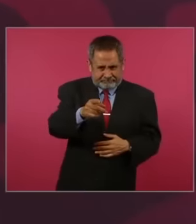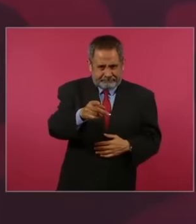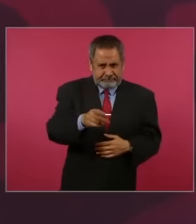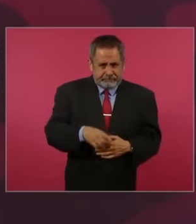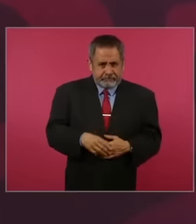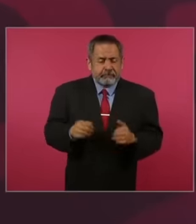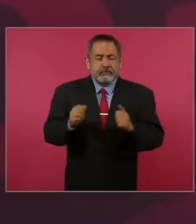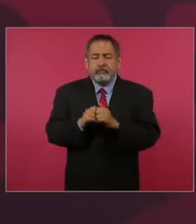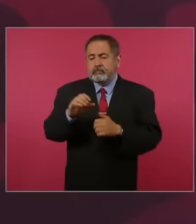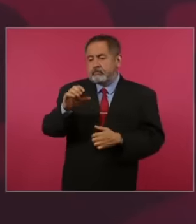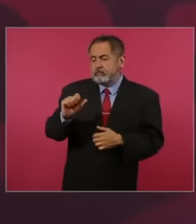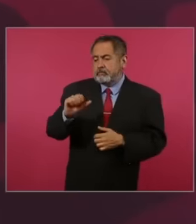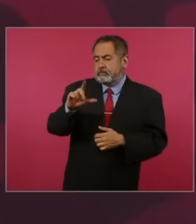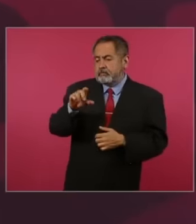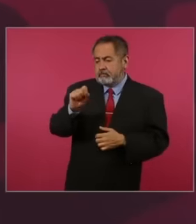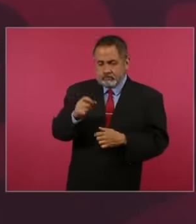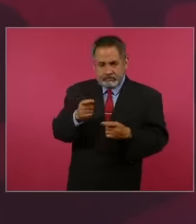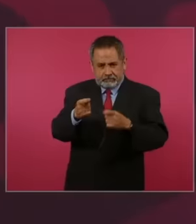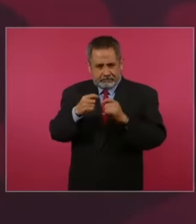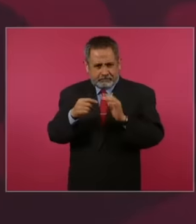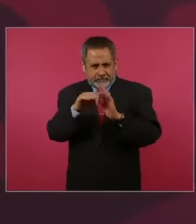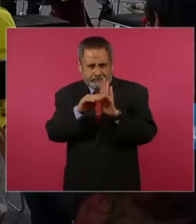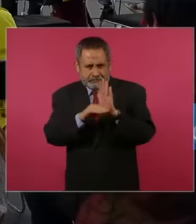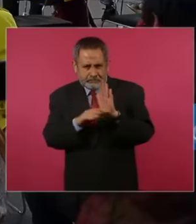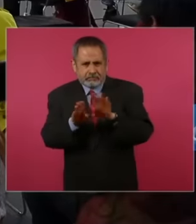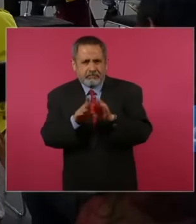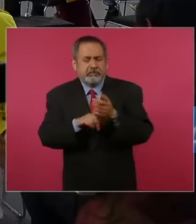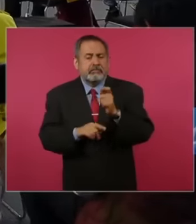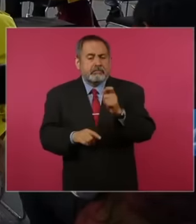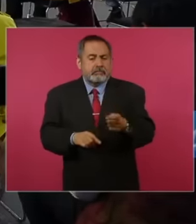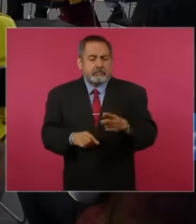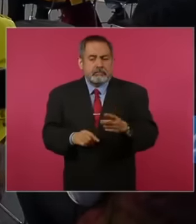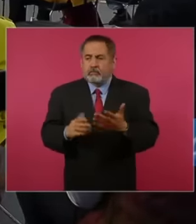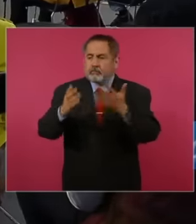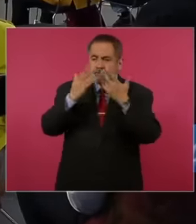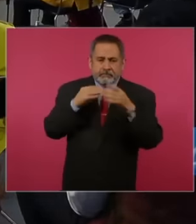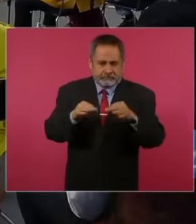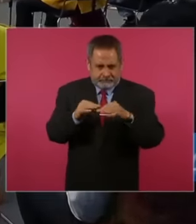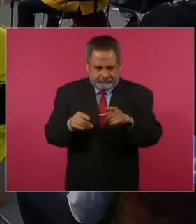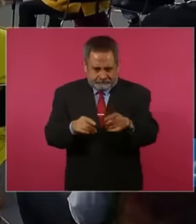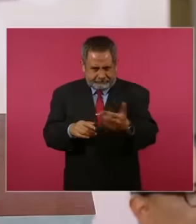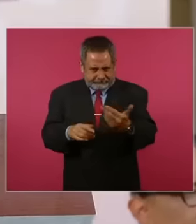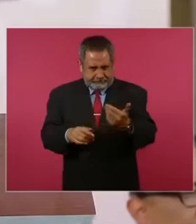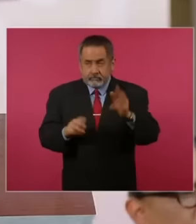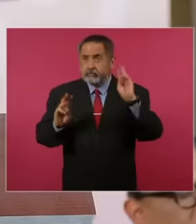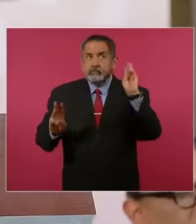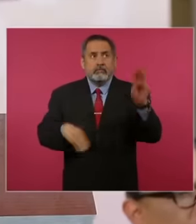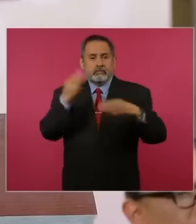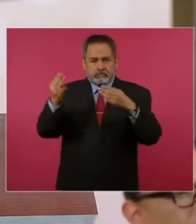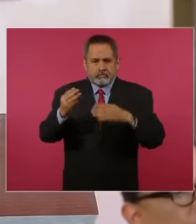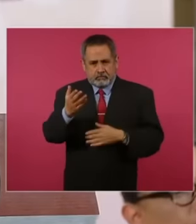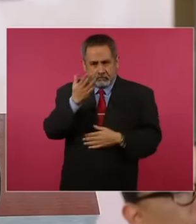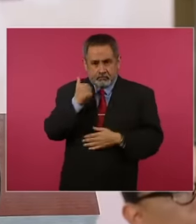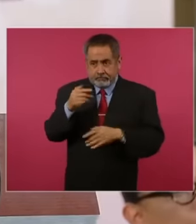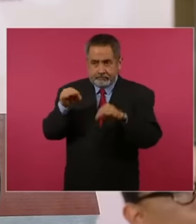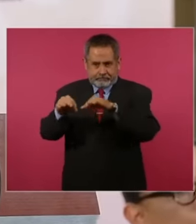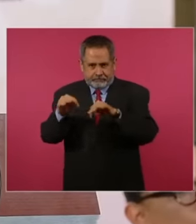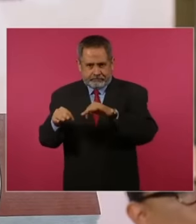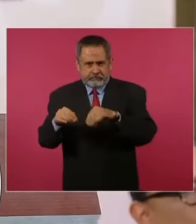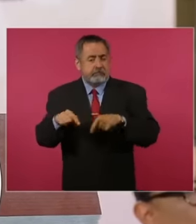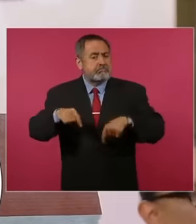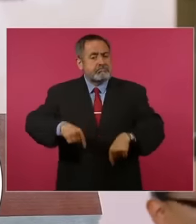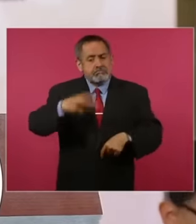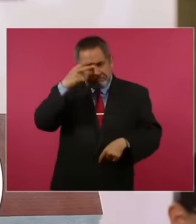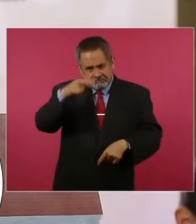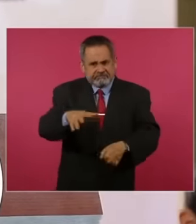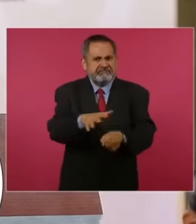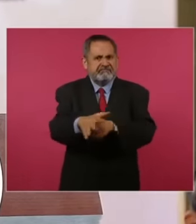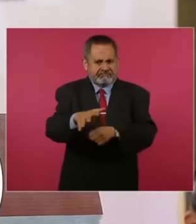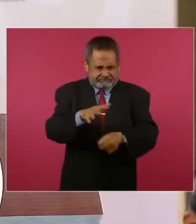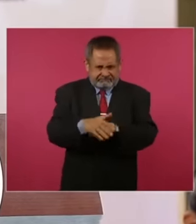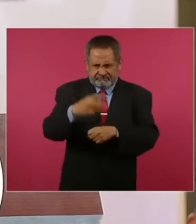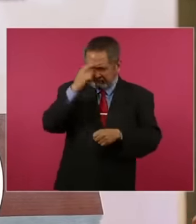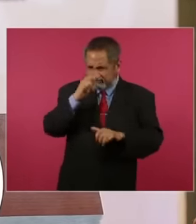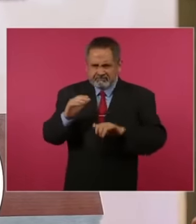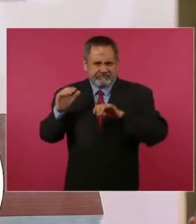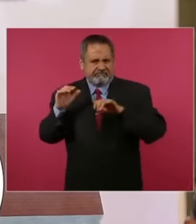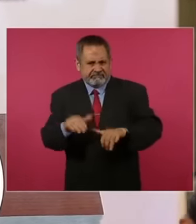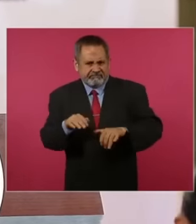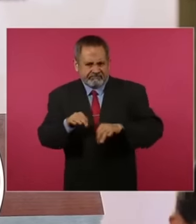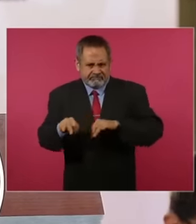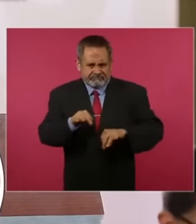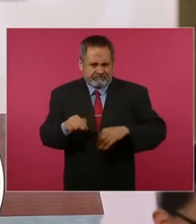Carlos who gives you the Unemployment Graph in the world, there is work in Mexico, the